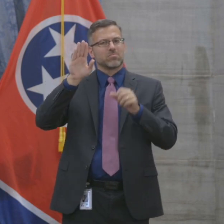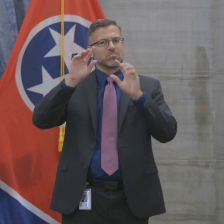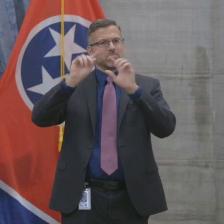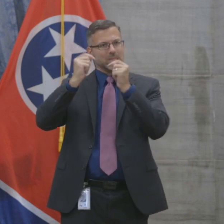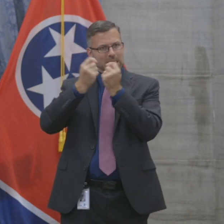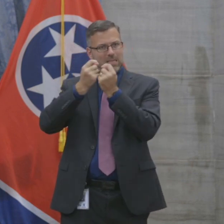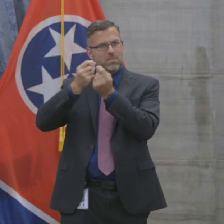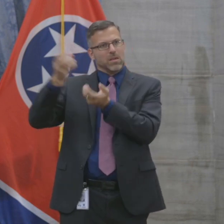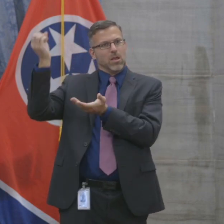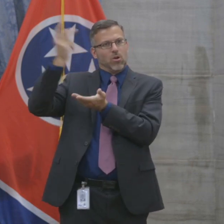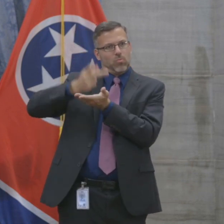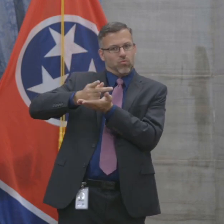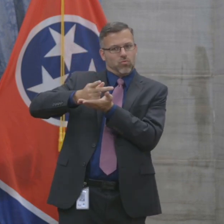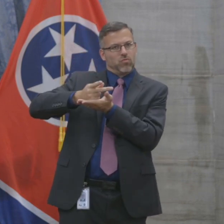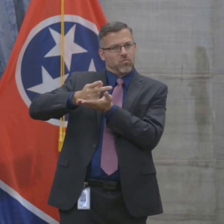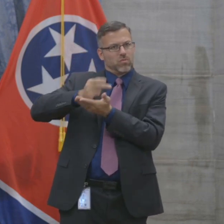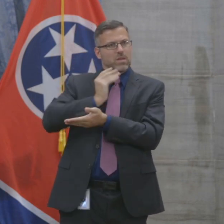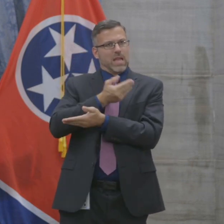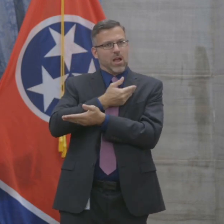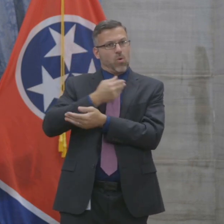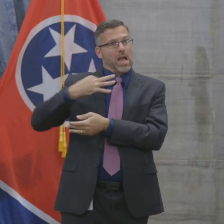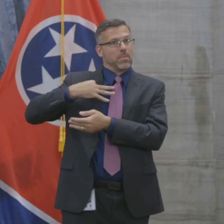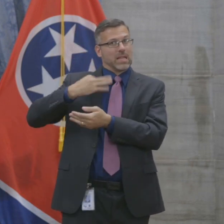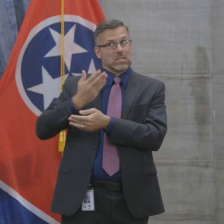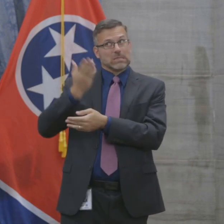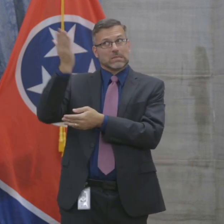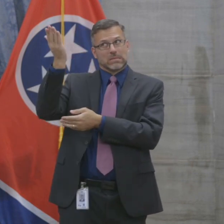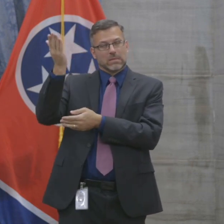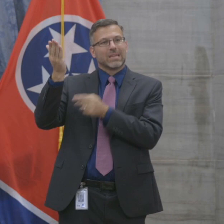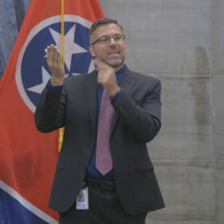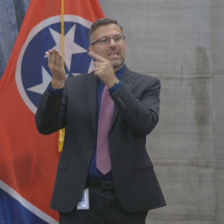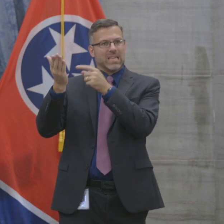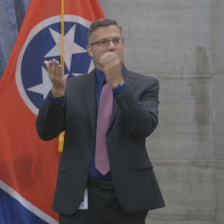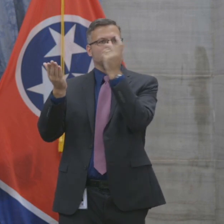and the department of intellectual and developmental disabilities developmental disabilities. Let's start with